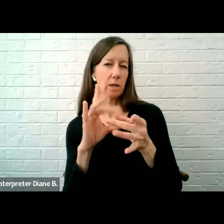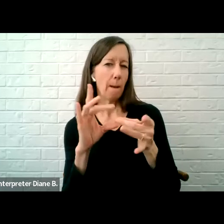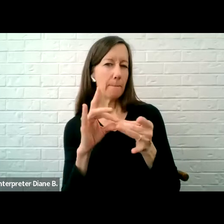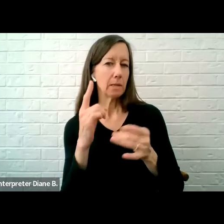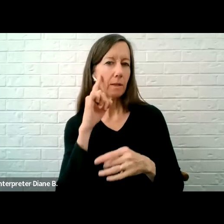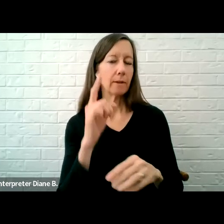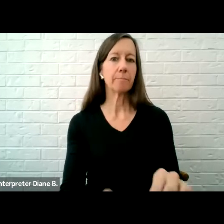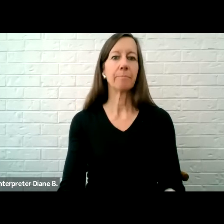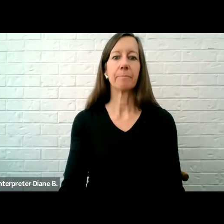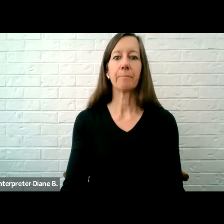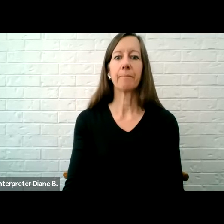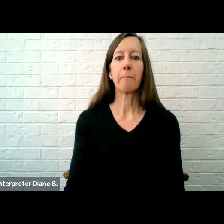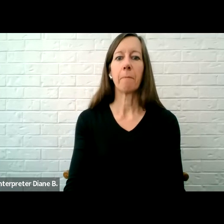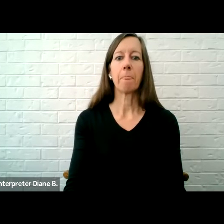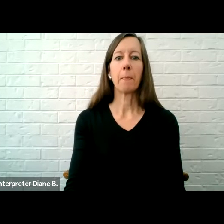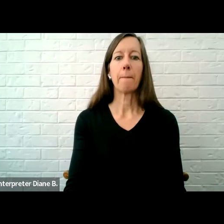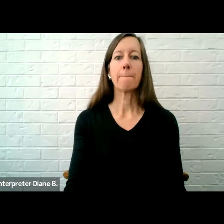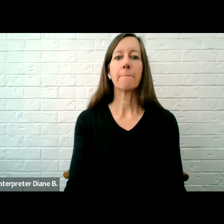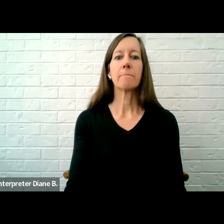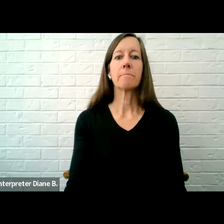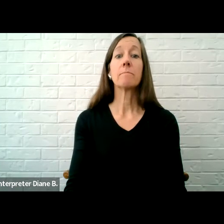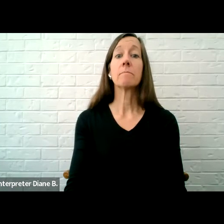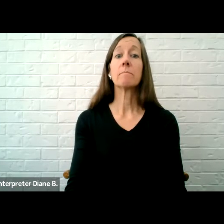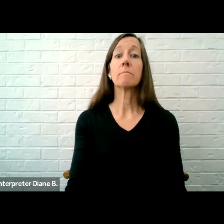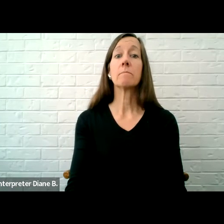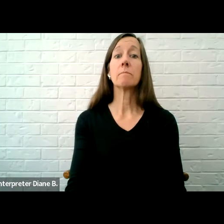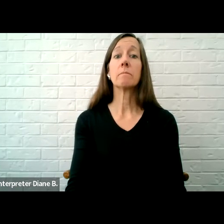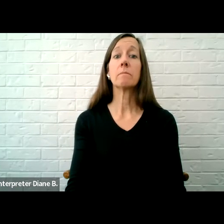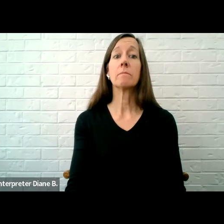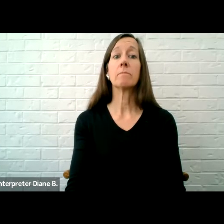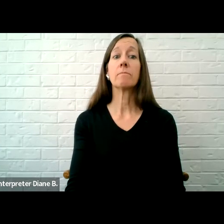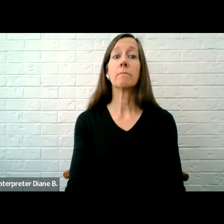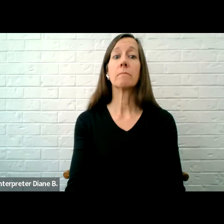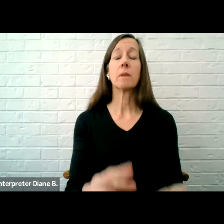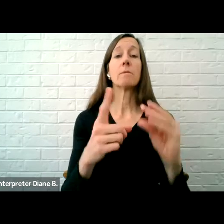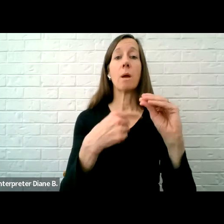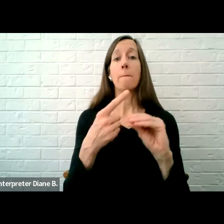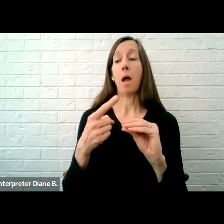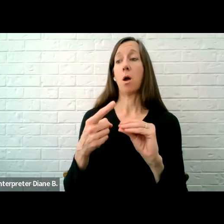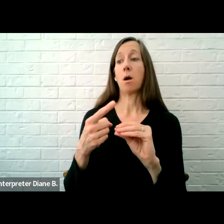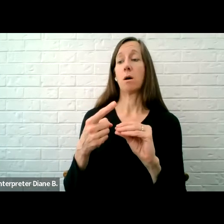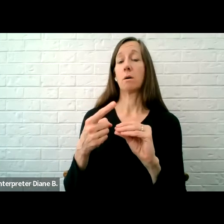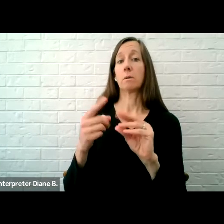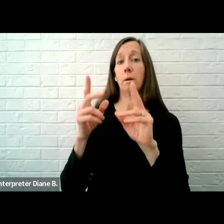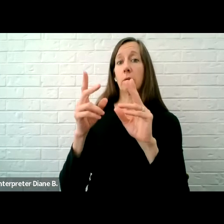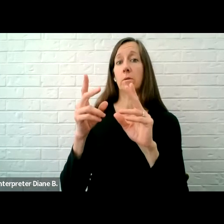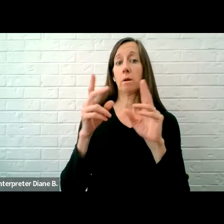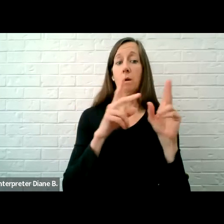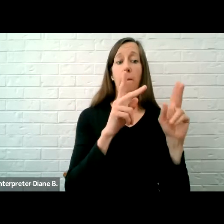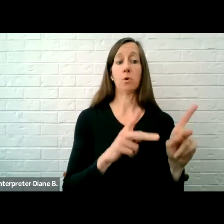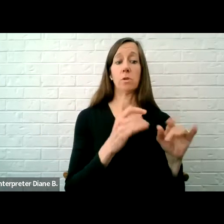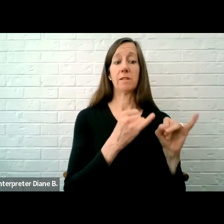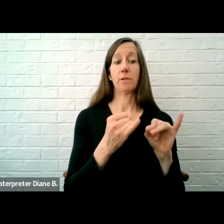about an individual who it has a closer friend who had an intellectual disability in epilepsy